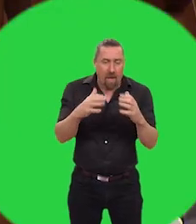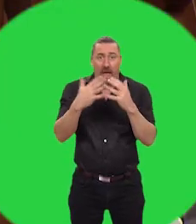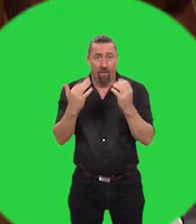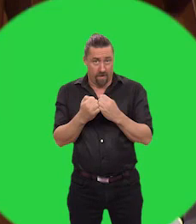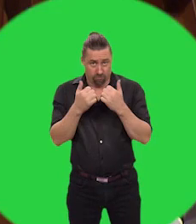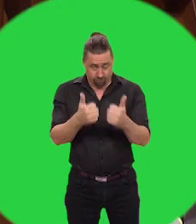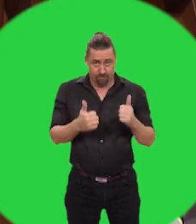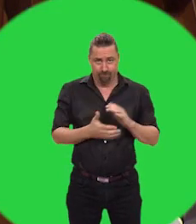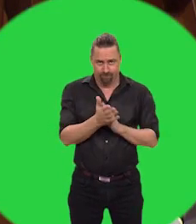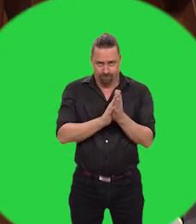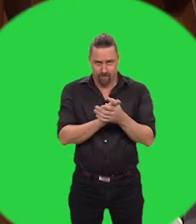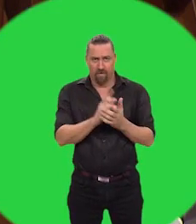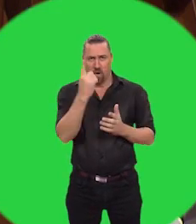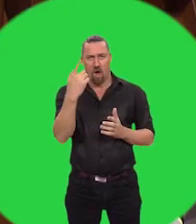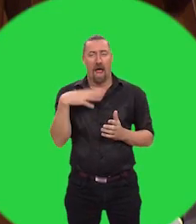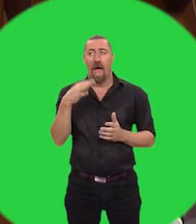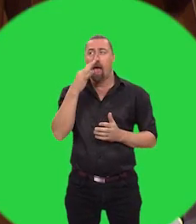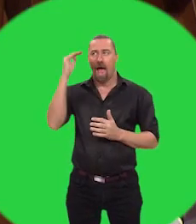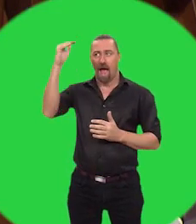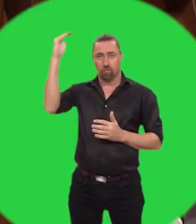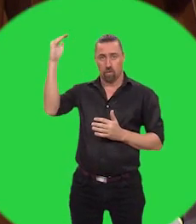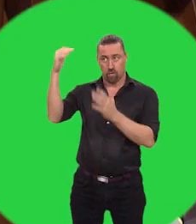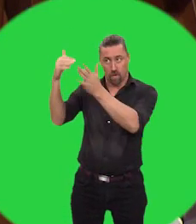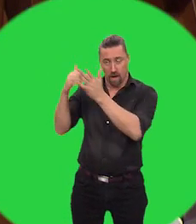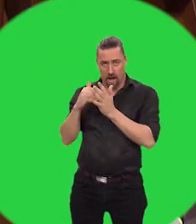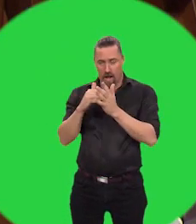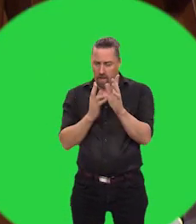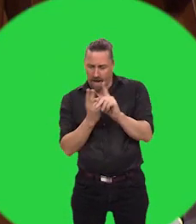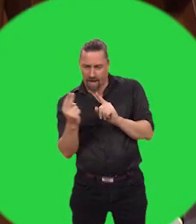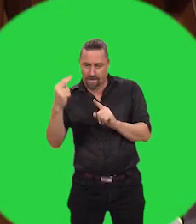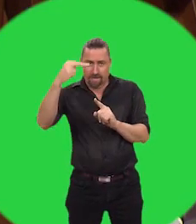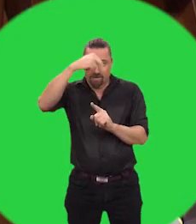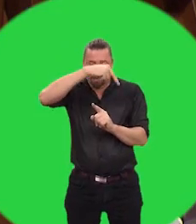Now for our first step, we're going to get a grown up to help us cut out some shapes to make the body of our kangaroo.